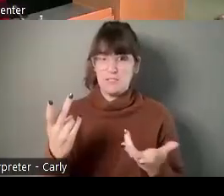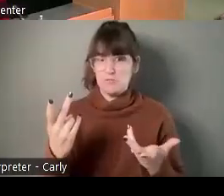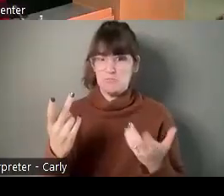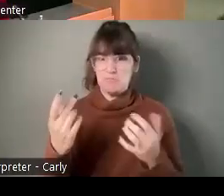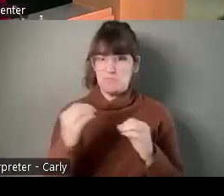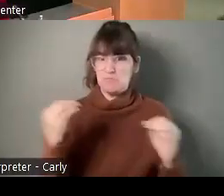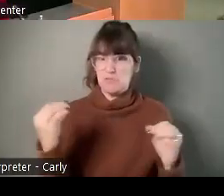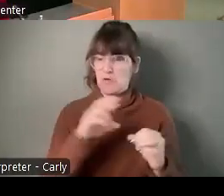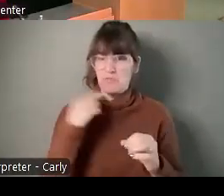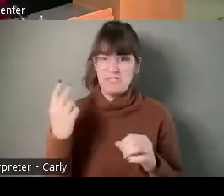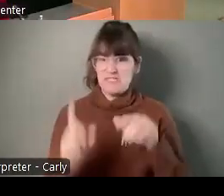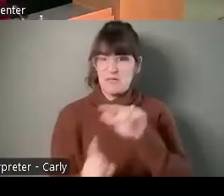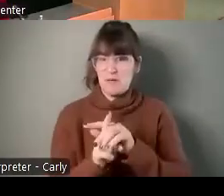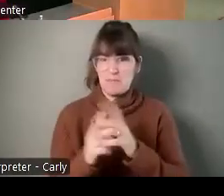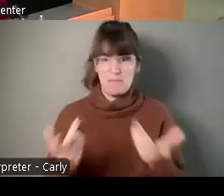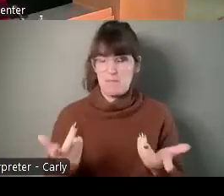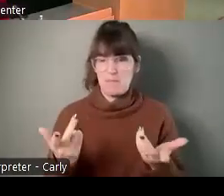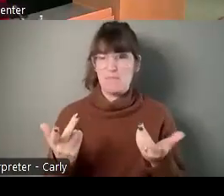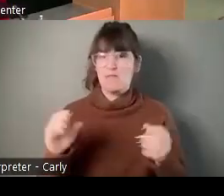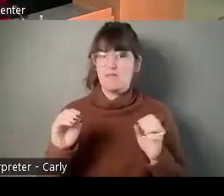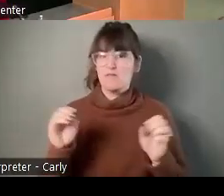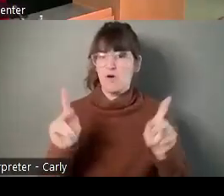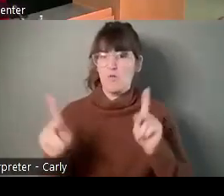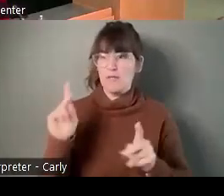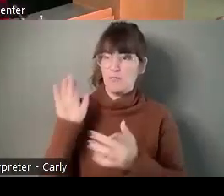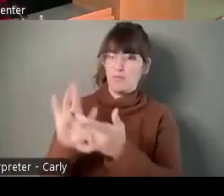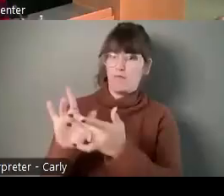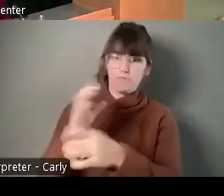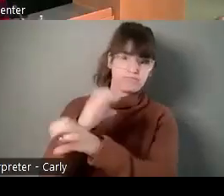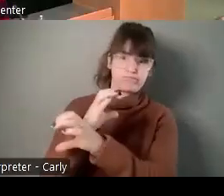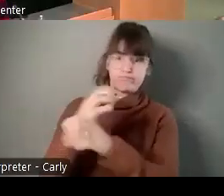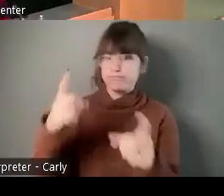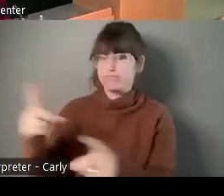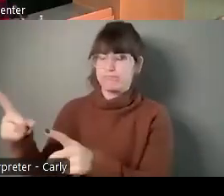There's been very few instances of people reaching out in crisis. And when they do, it's usually